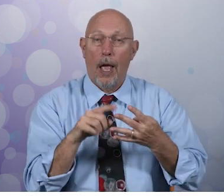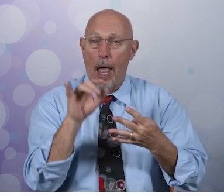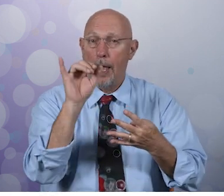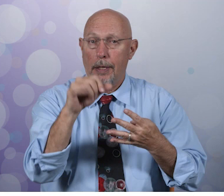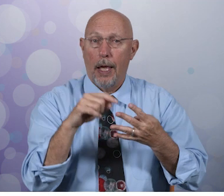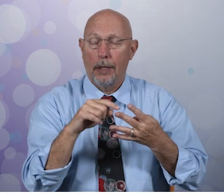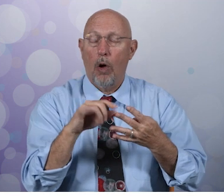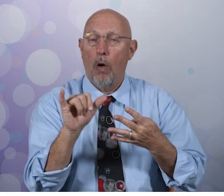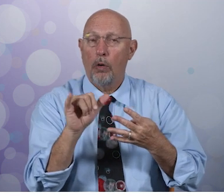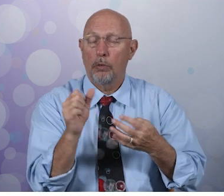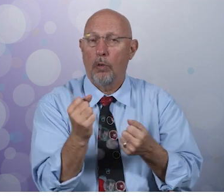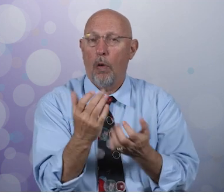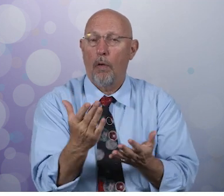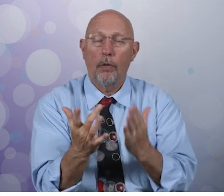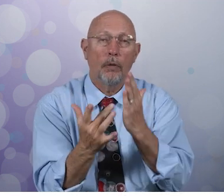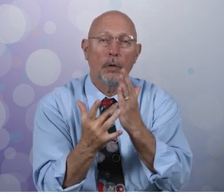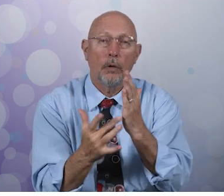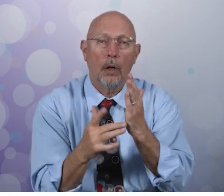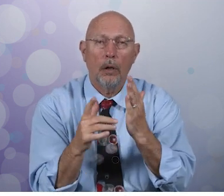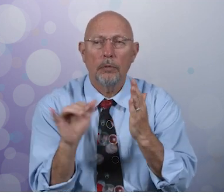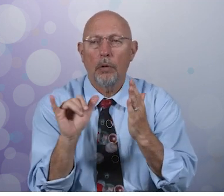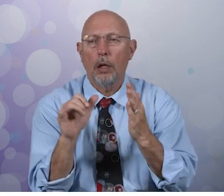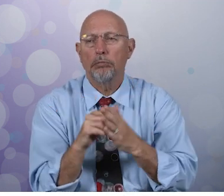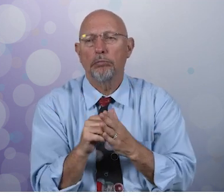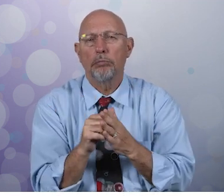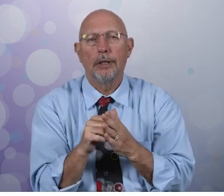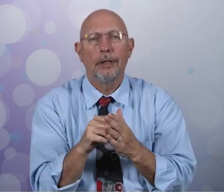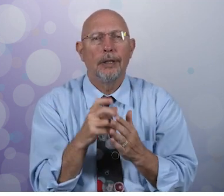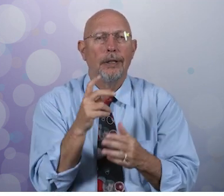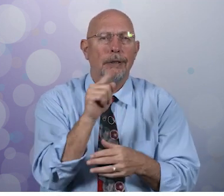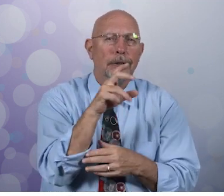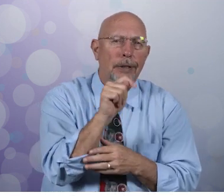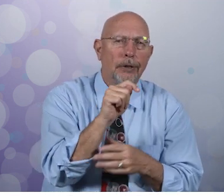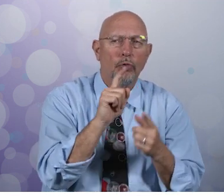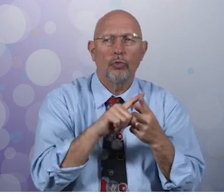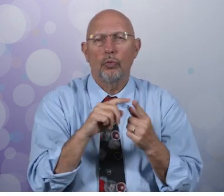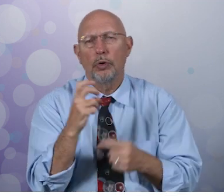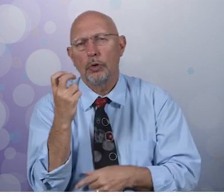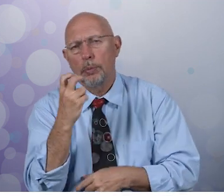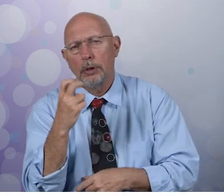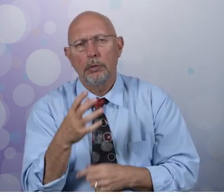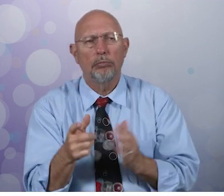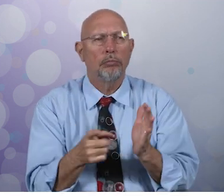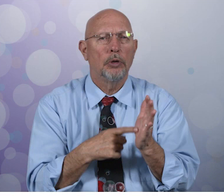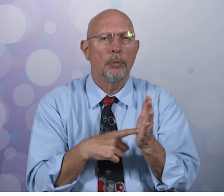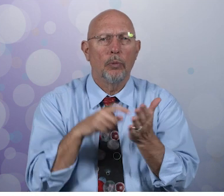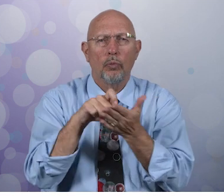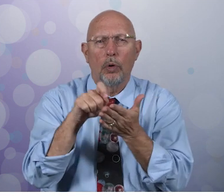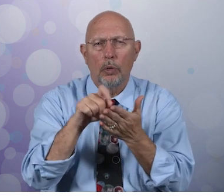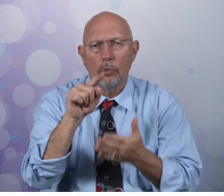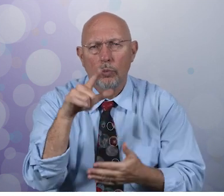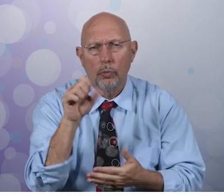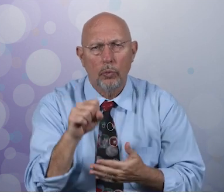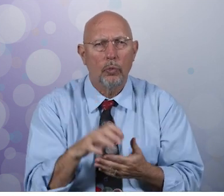offers technology tools such as text to speech and sometimes writing tools as well, spell check and things